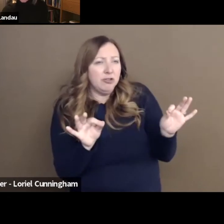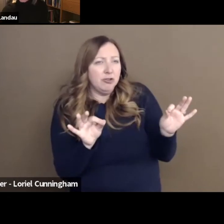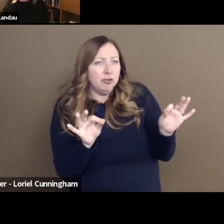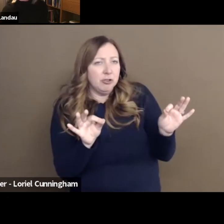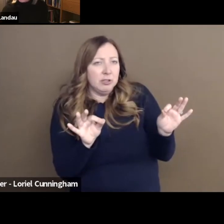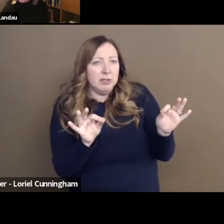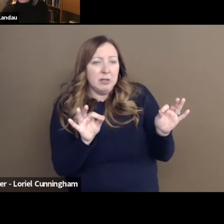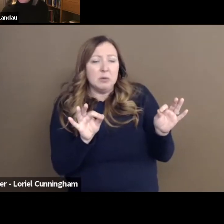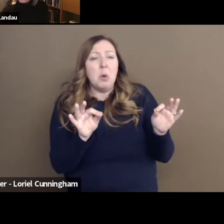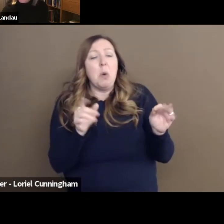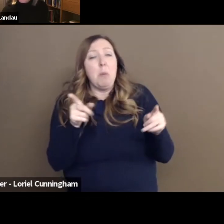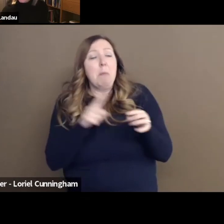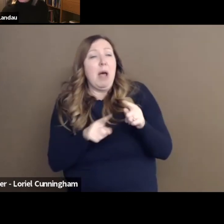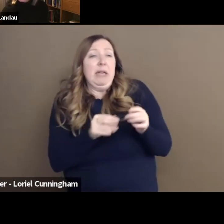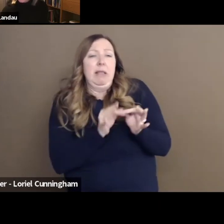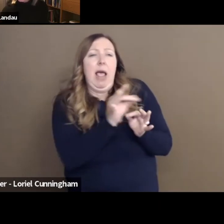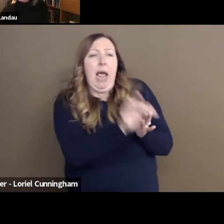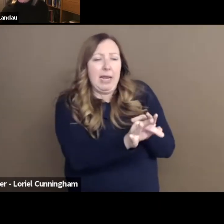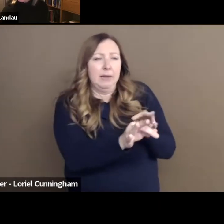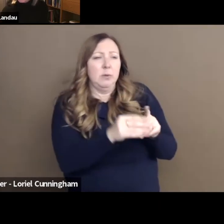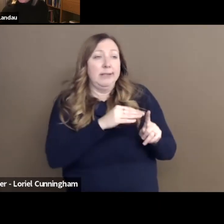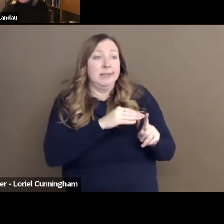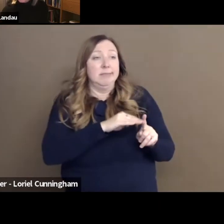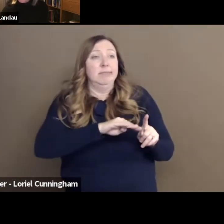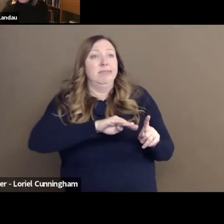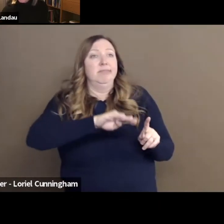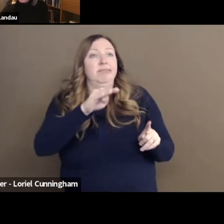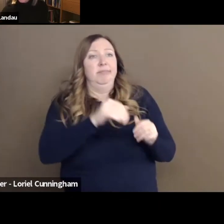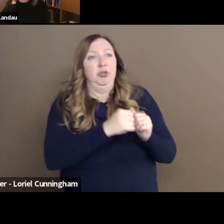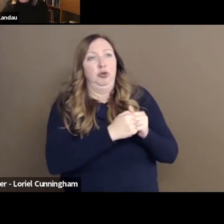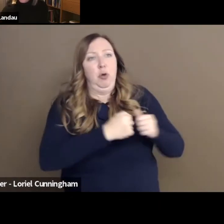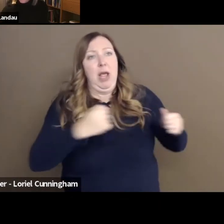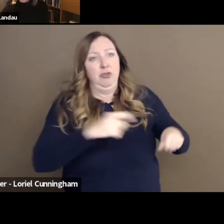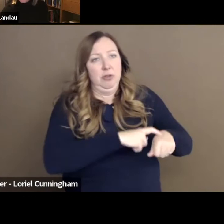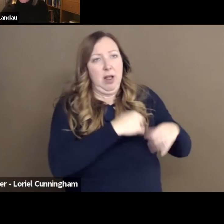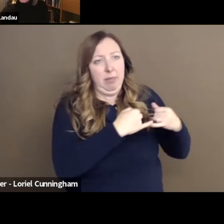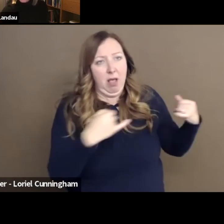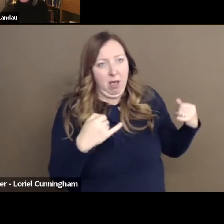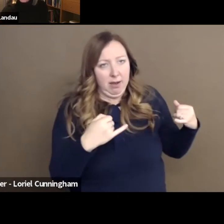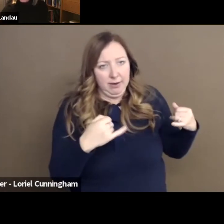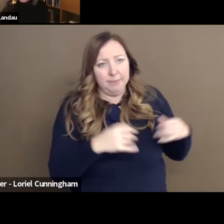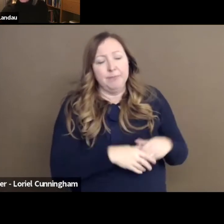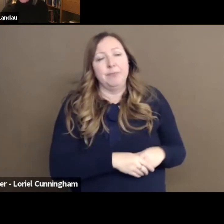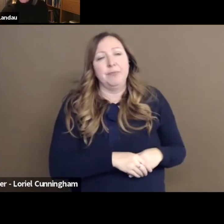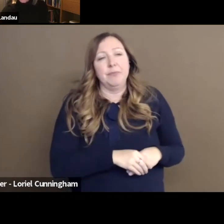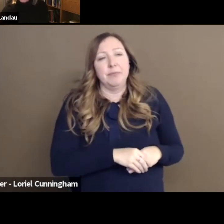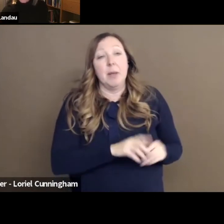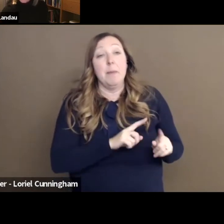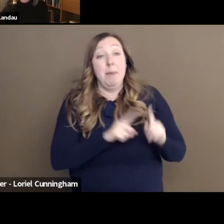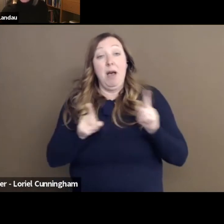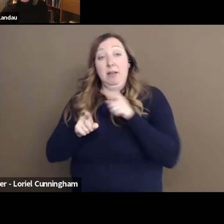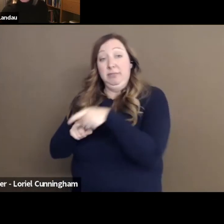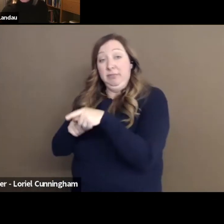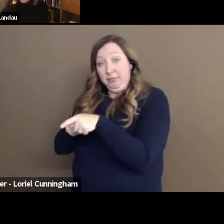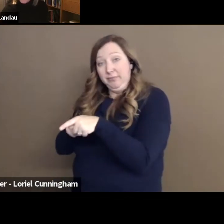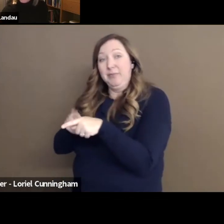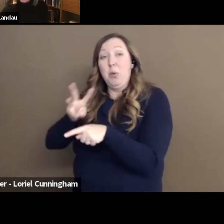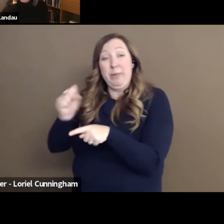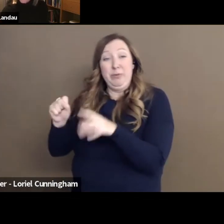a four to six year old for those late developing things so if you just draw the line here you can see that a